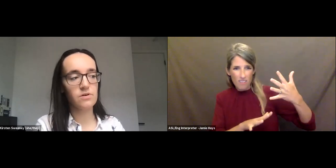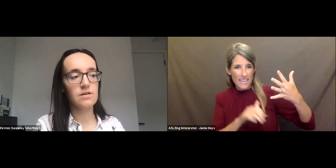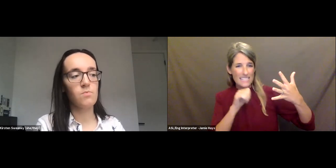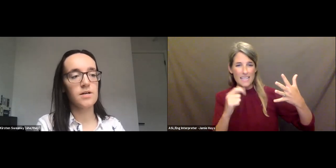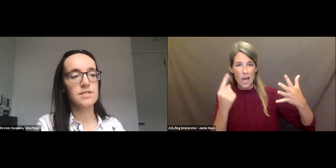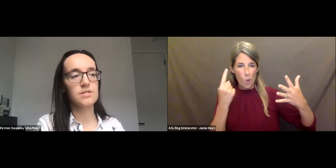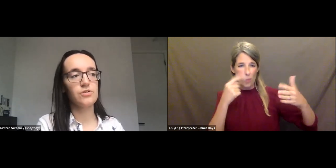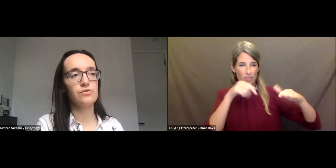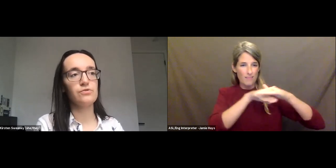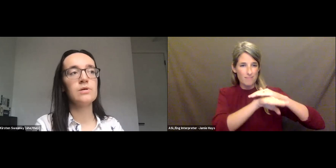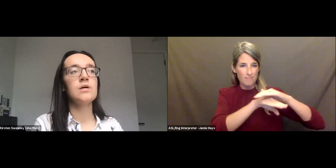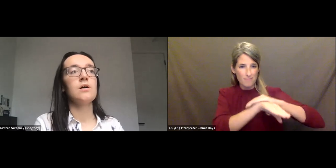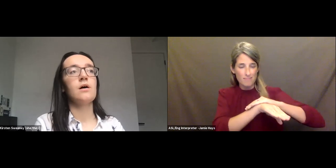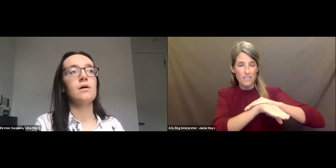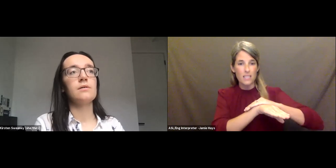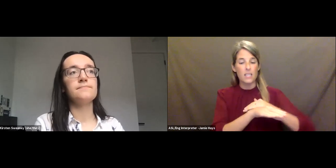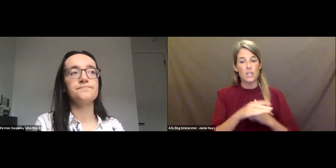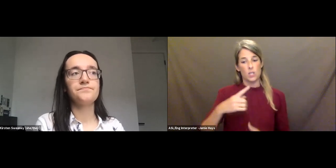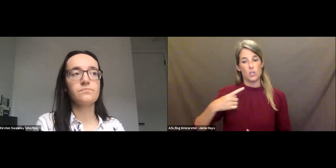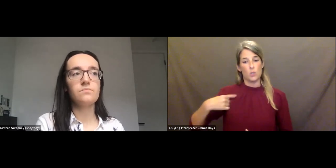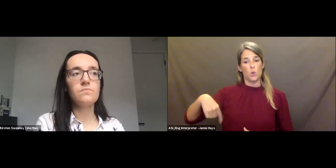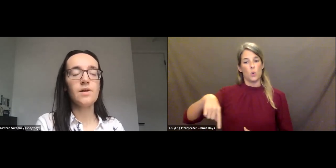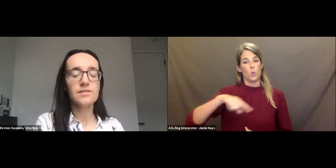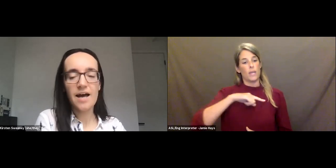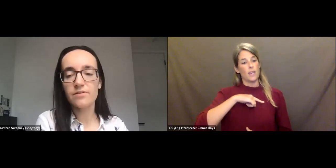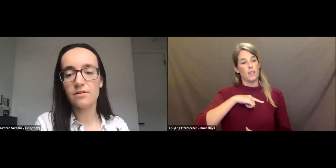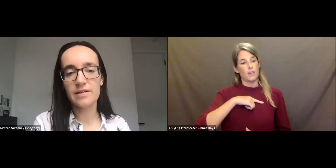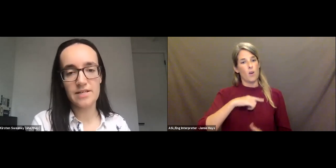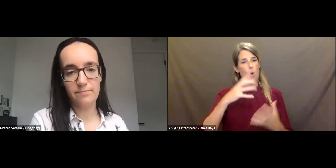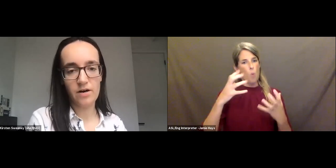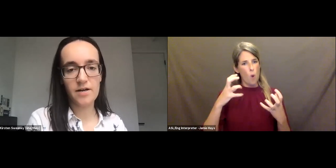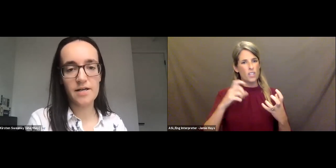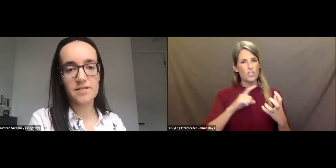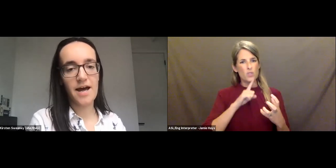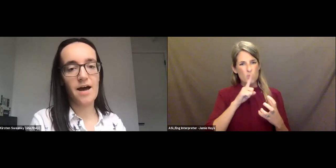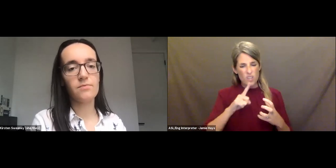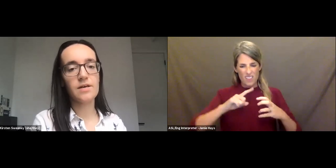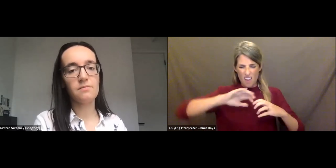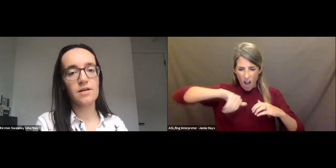really wanted to dive a little bit deeper into how we can make